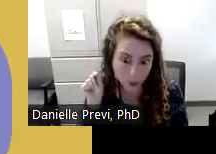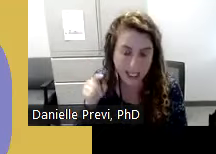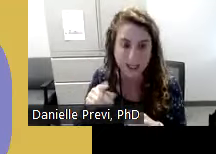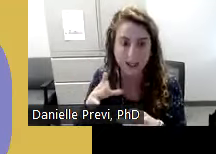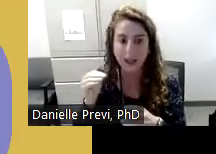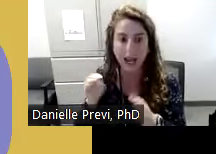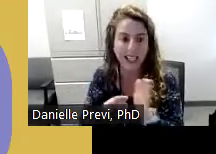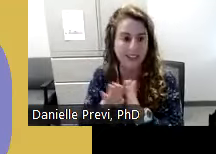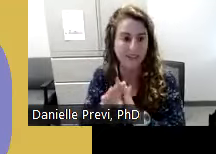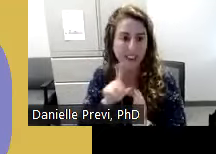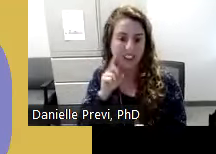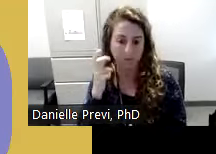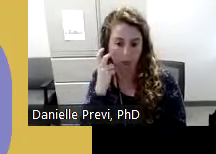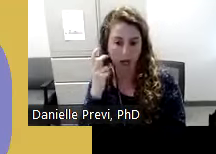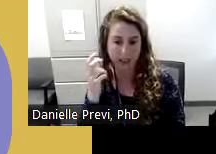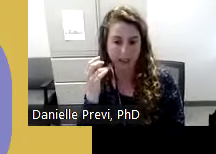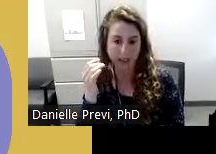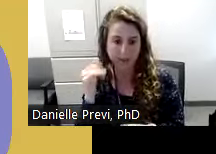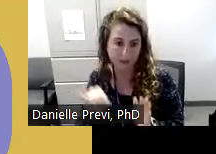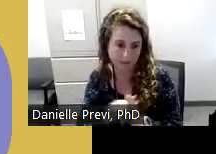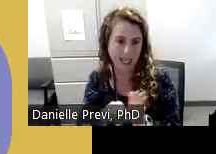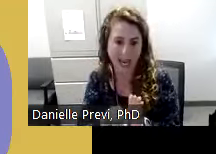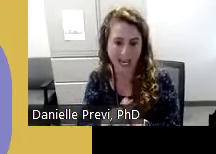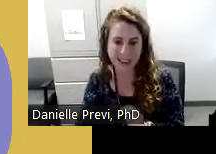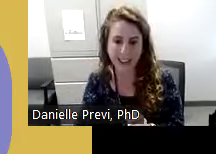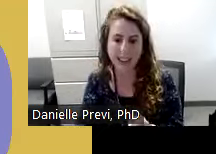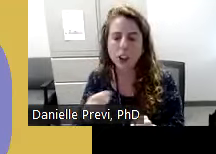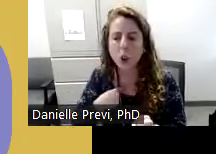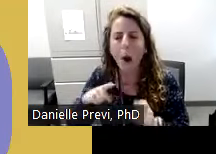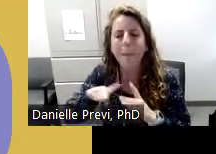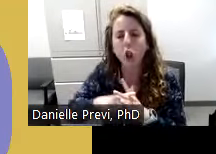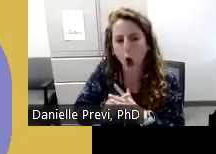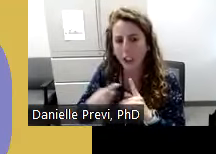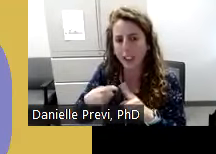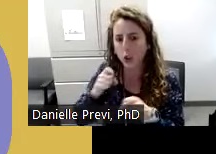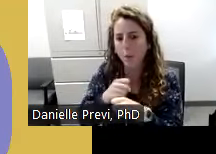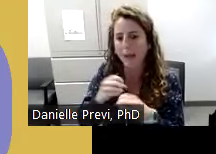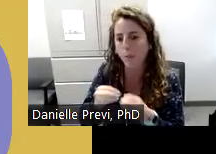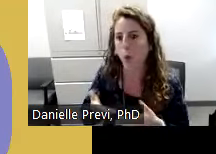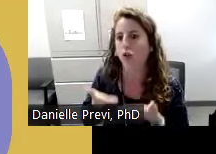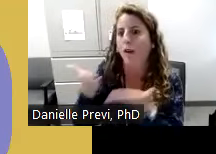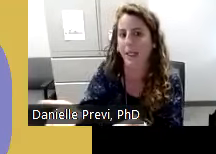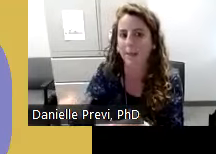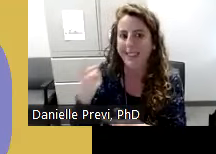includes more of a cultural affiliation within its context when people develop that identity.